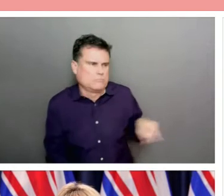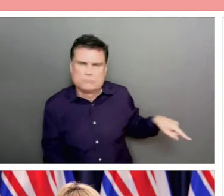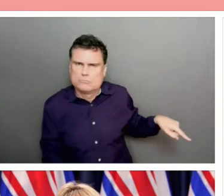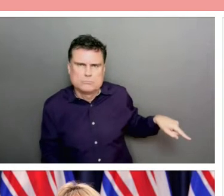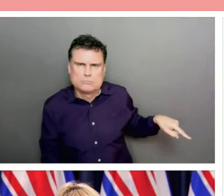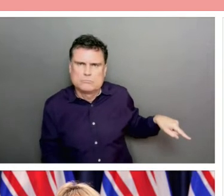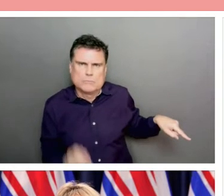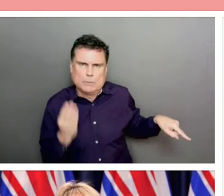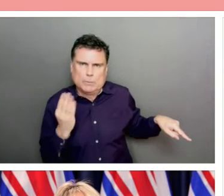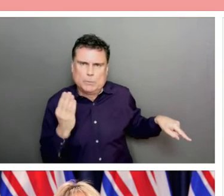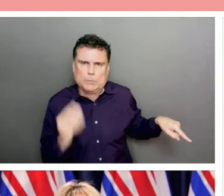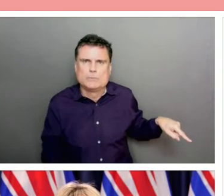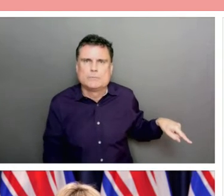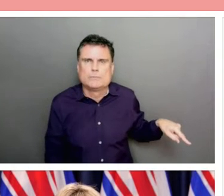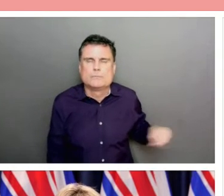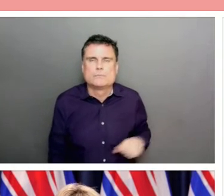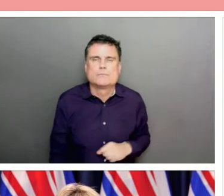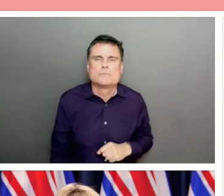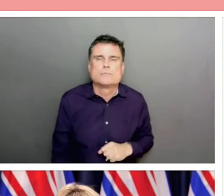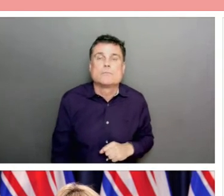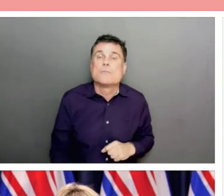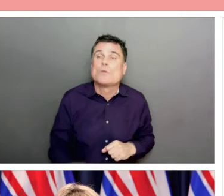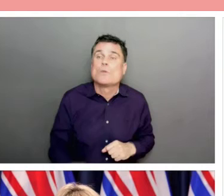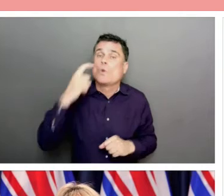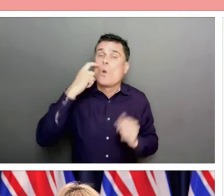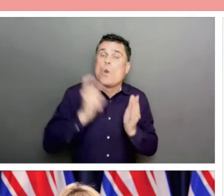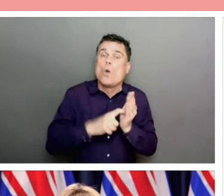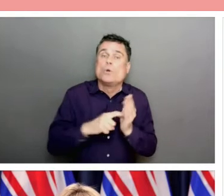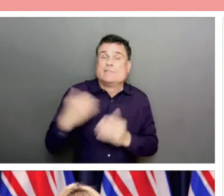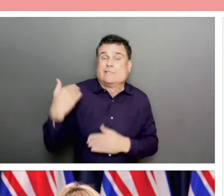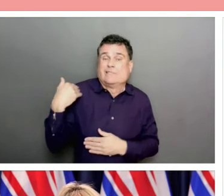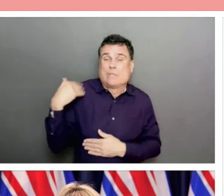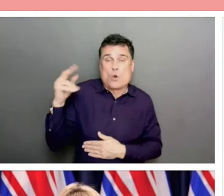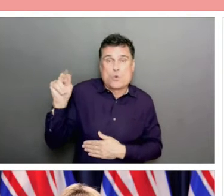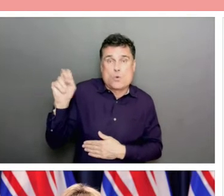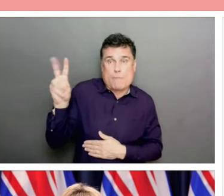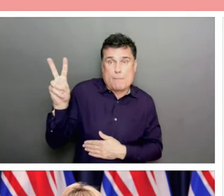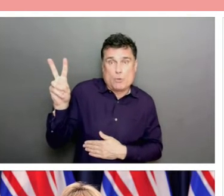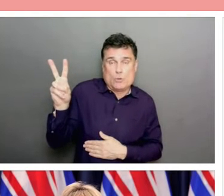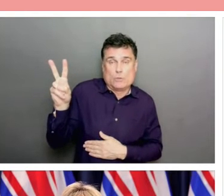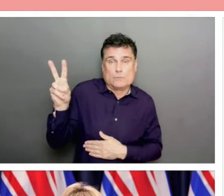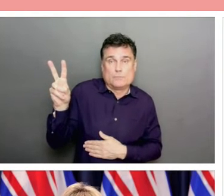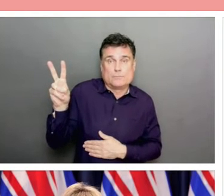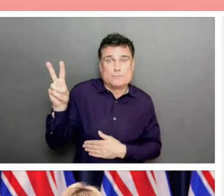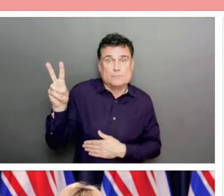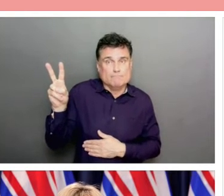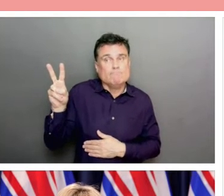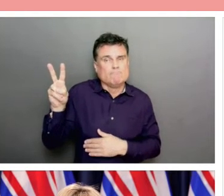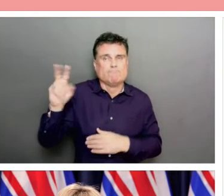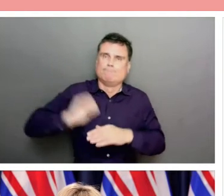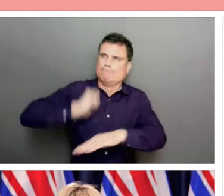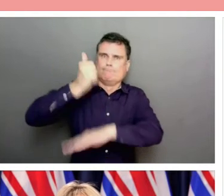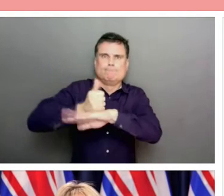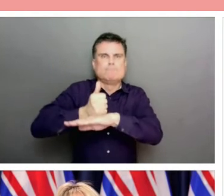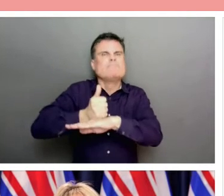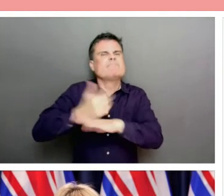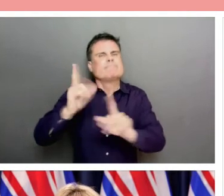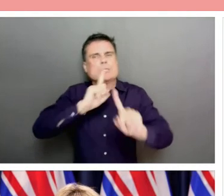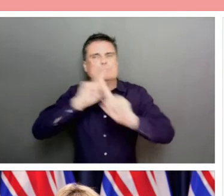the restrictions that we put in in November, all age ranges came down, particularly important to follow those school aged